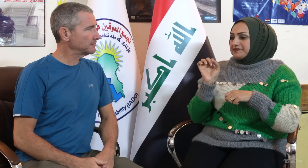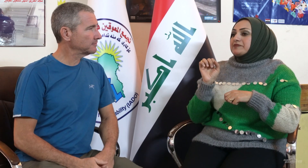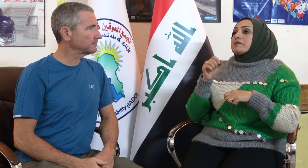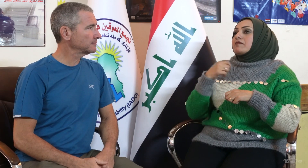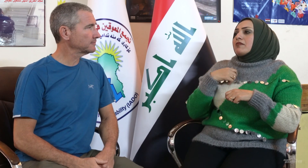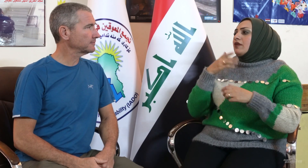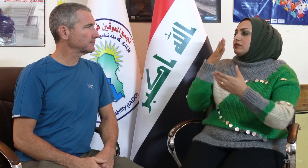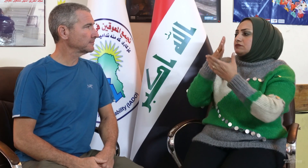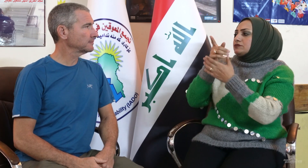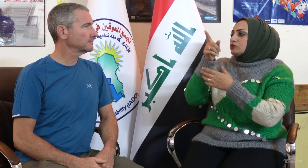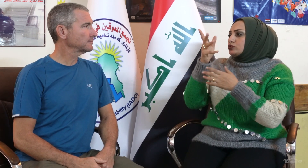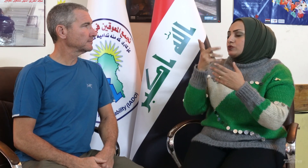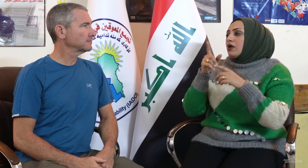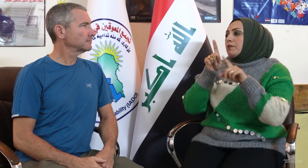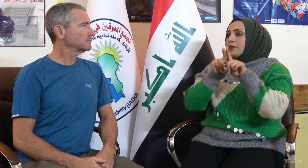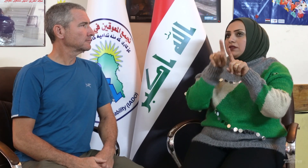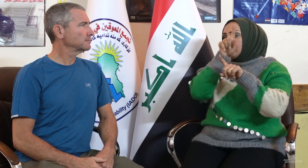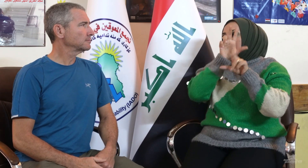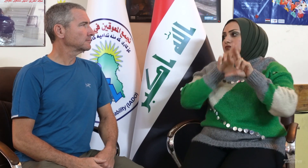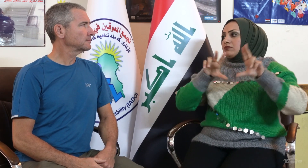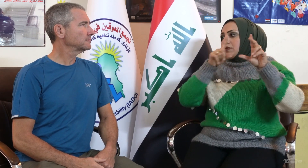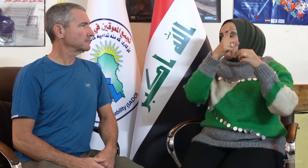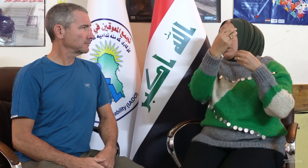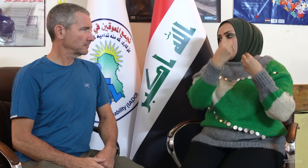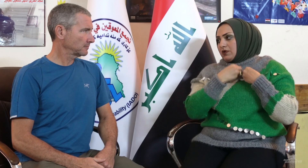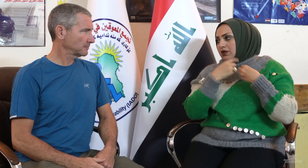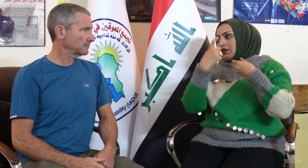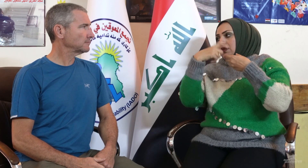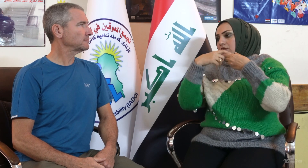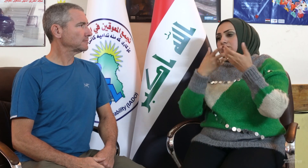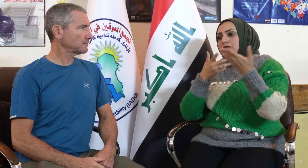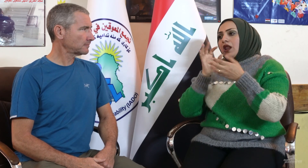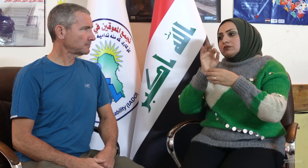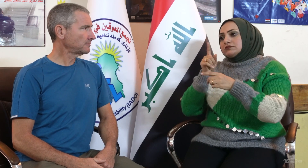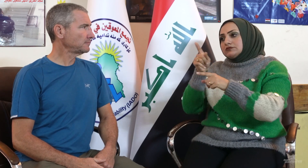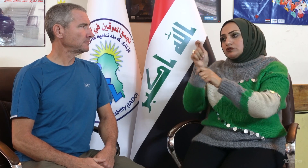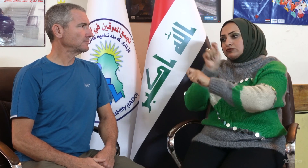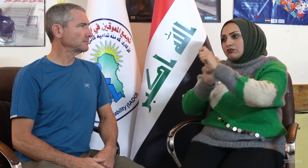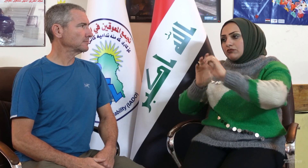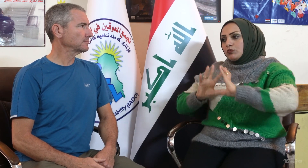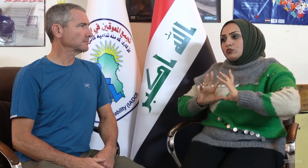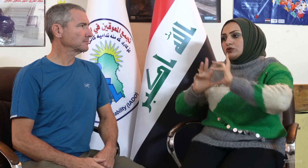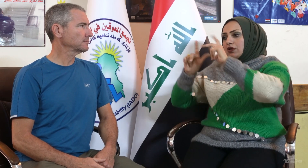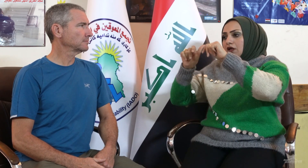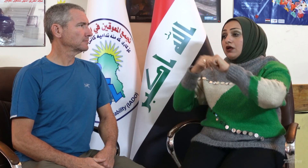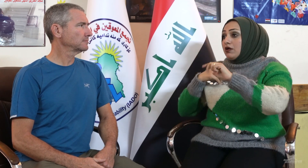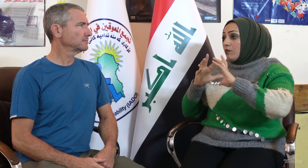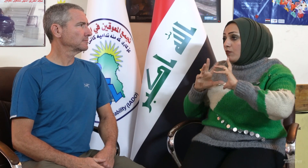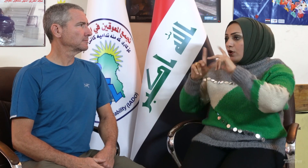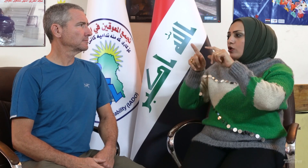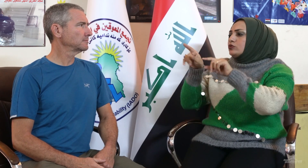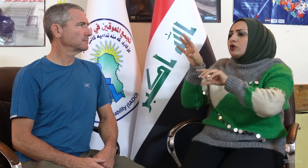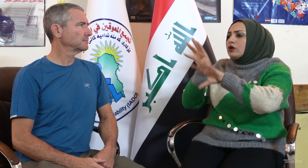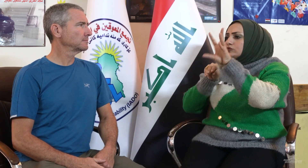There was funding provided from the UN to construct this health center, with a goal to cater to those